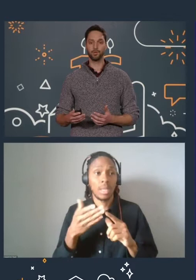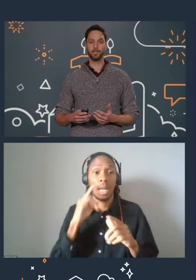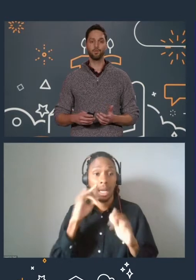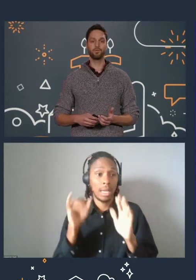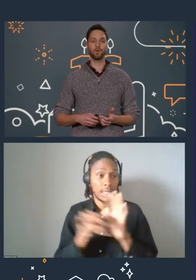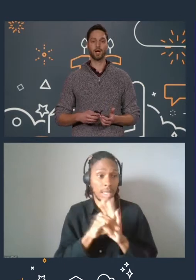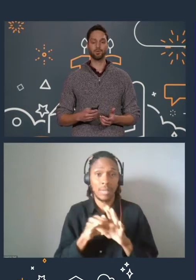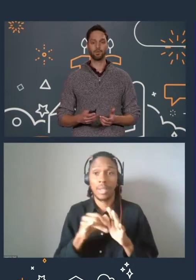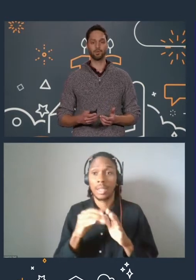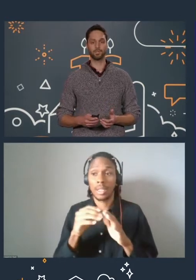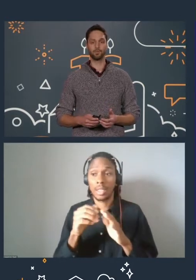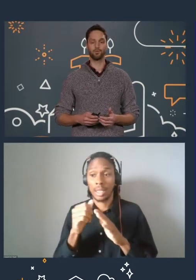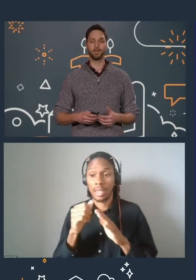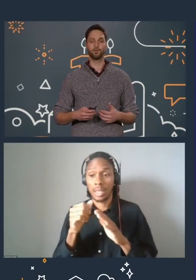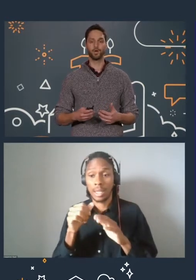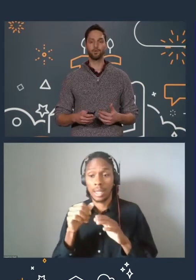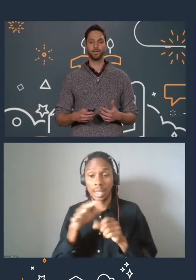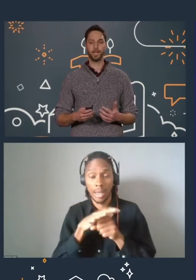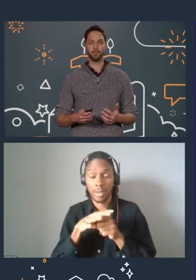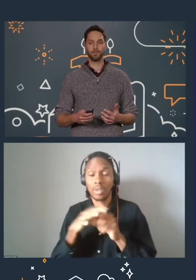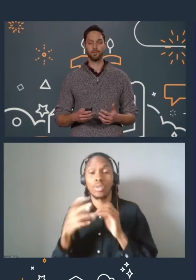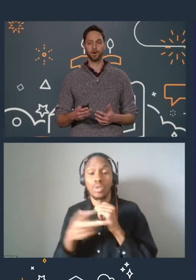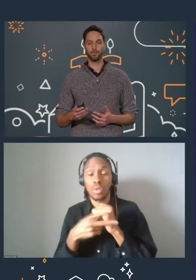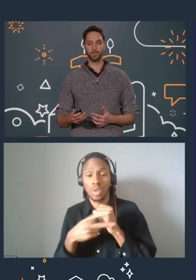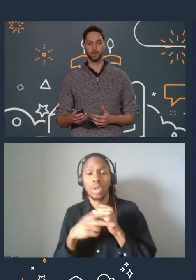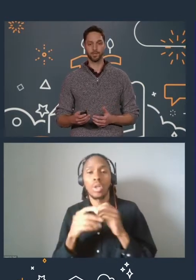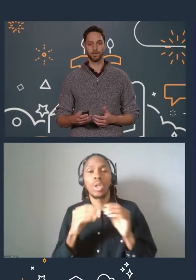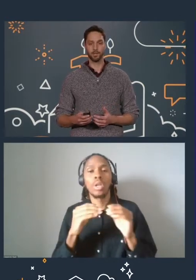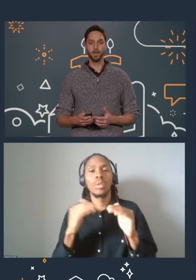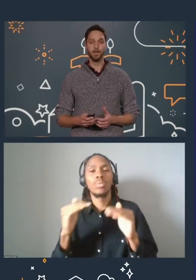you can move to other tools that provide greater depth in various ways.